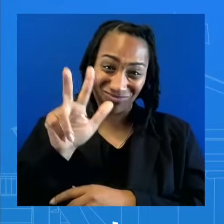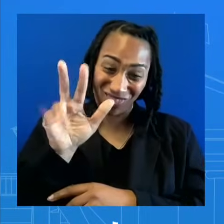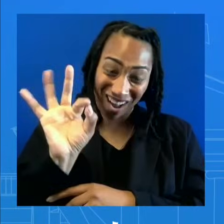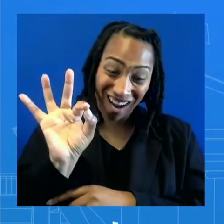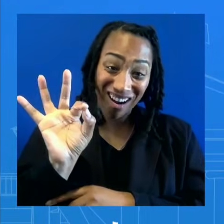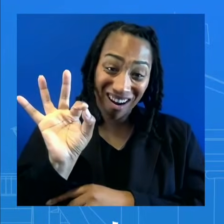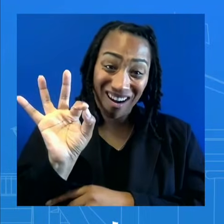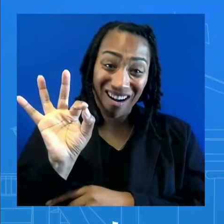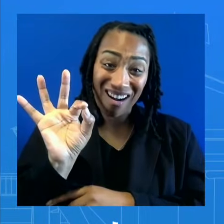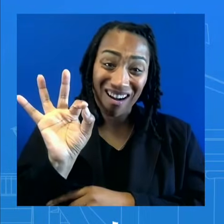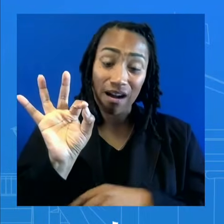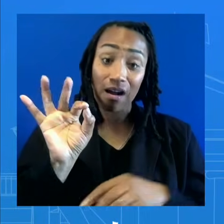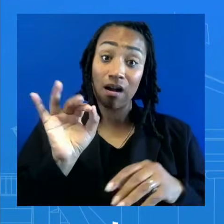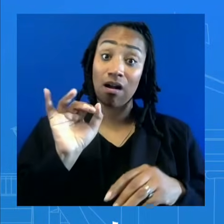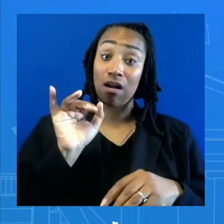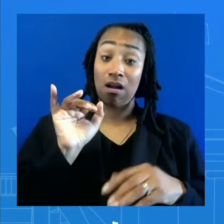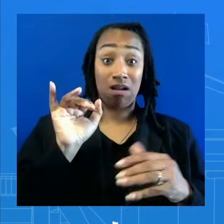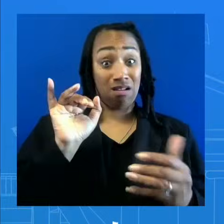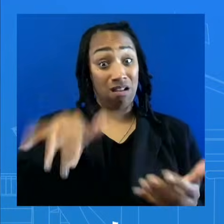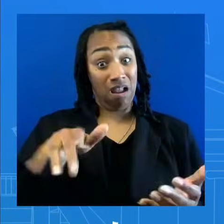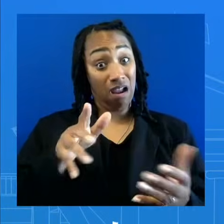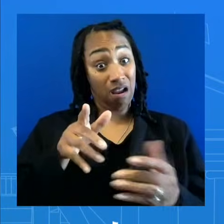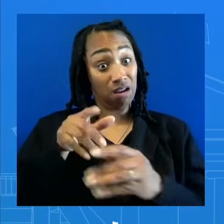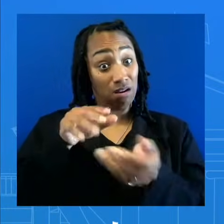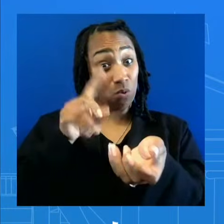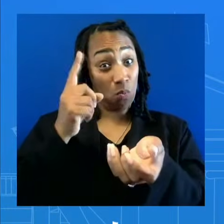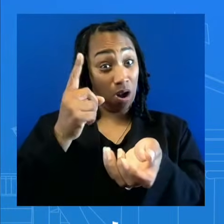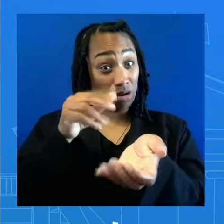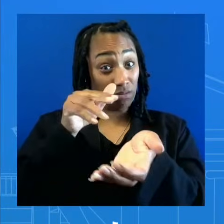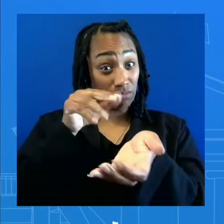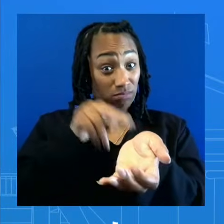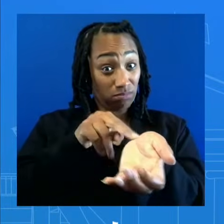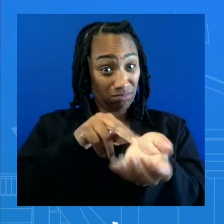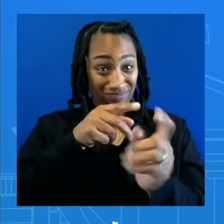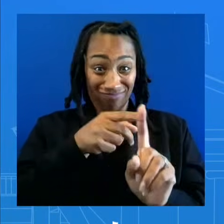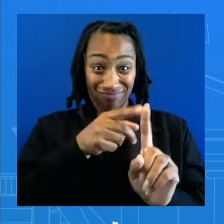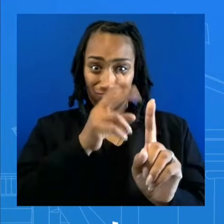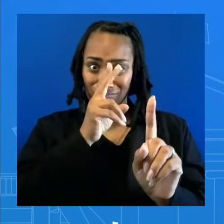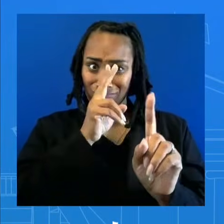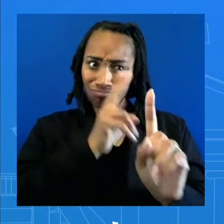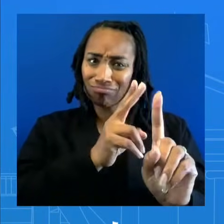a nurse who has led response for a number of natural disasters,